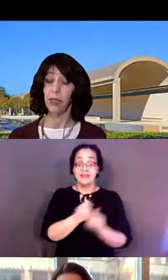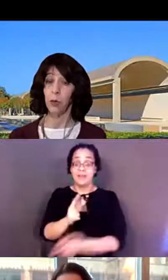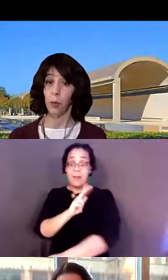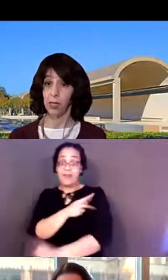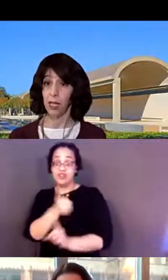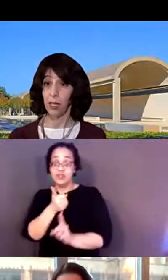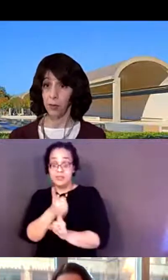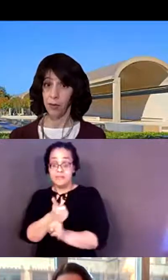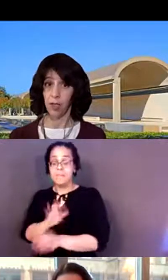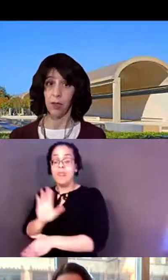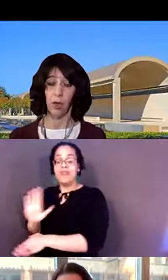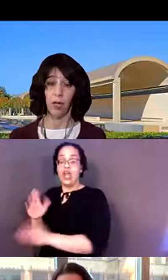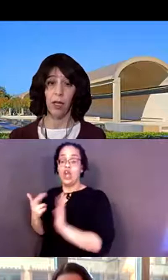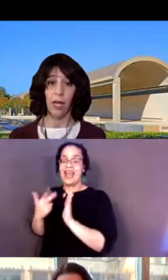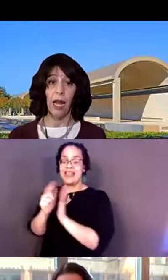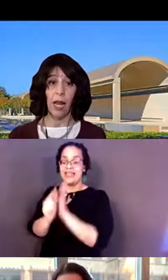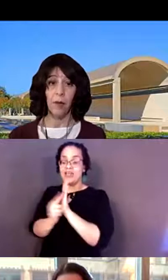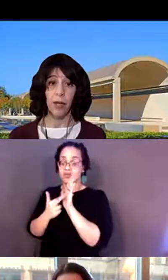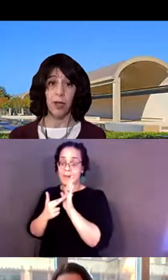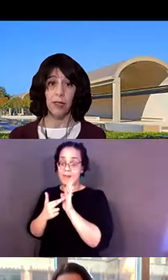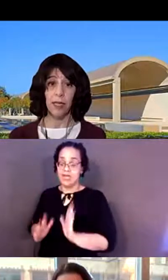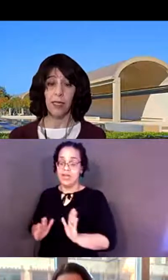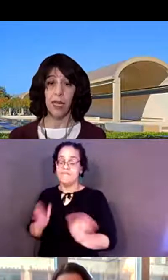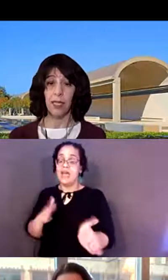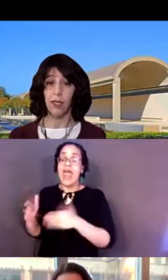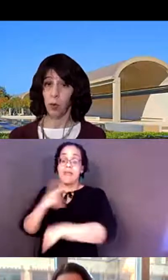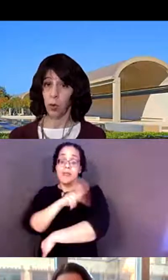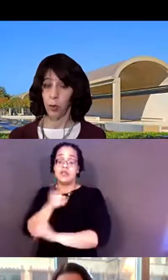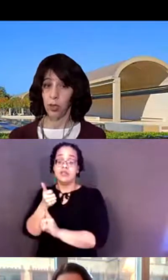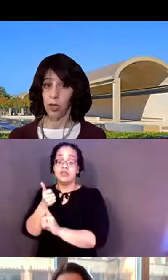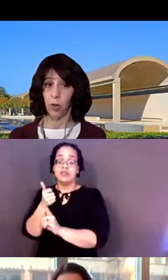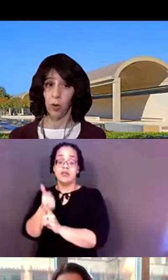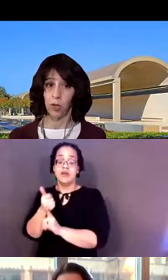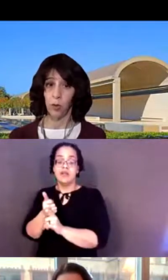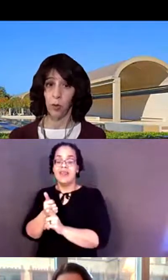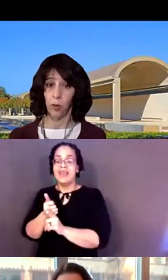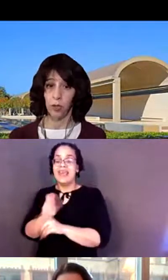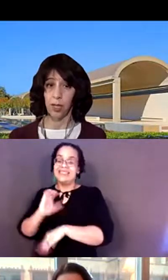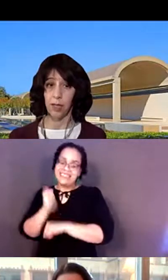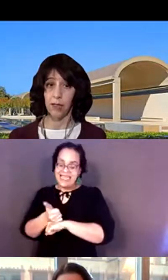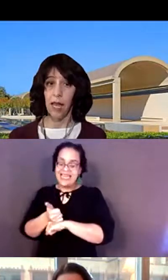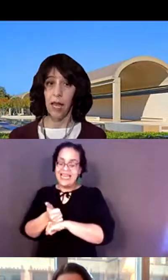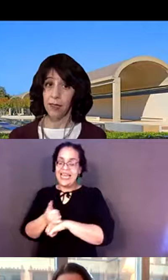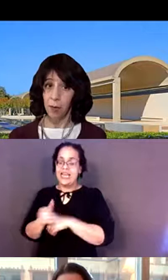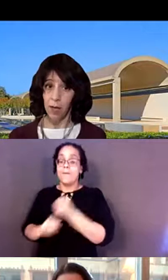representative if there is one, and the patient's designated support